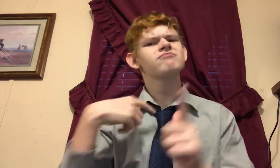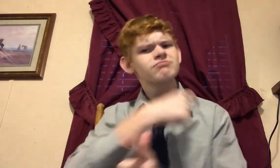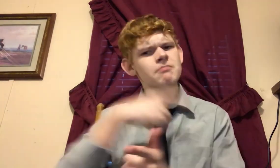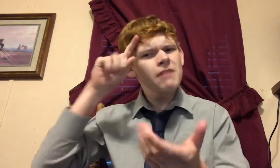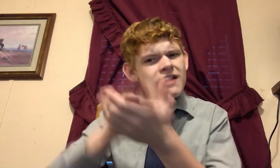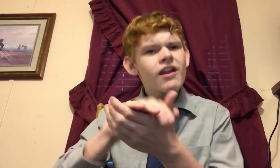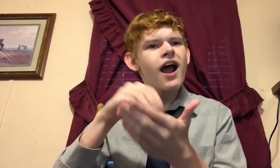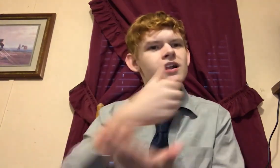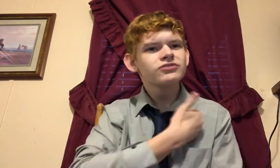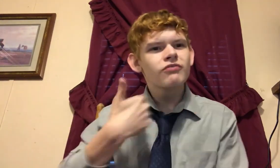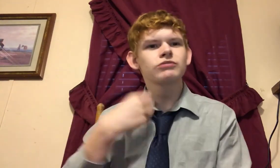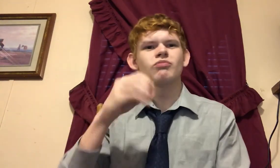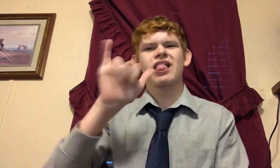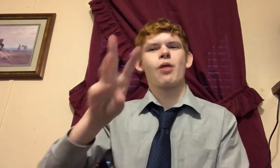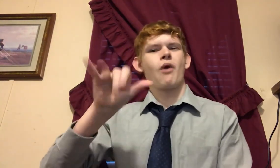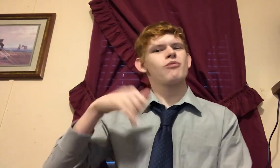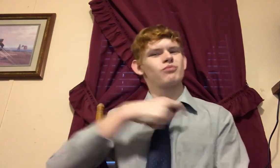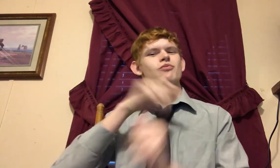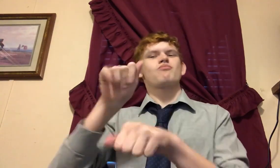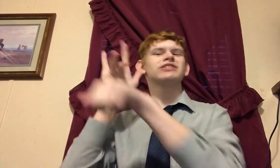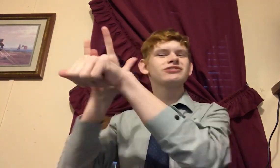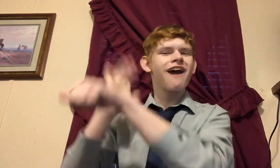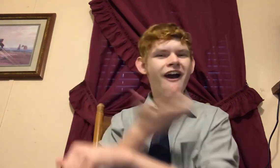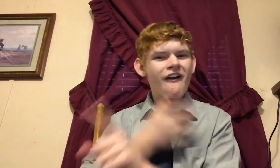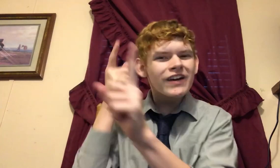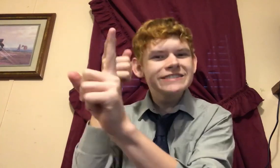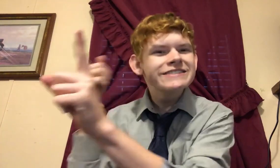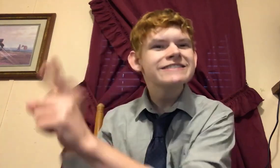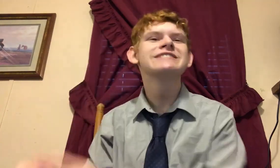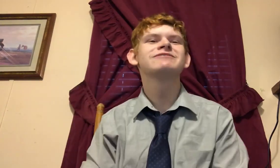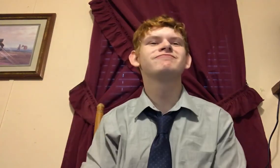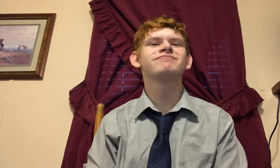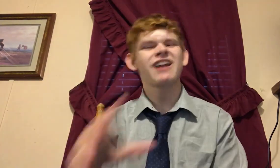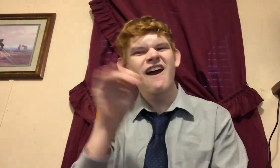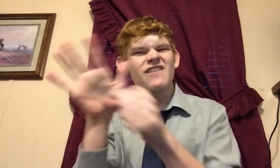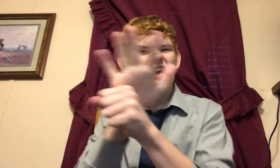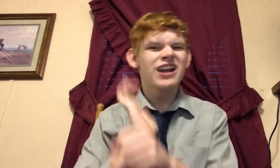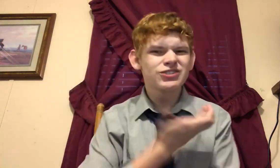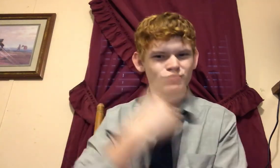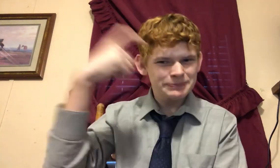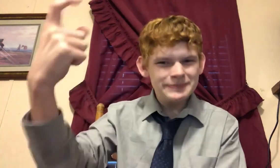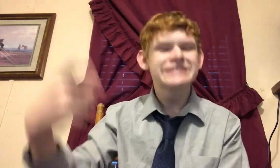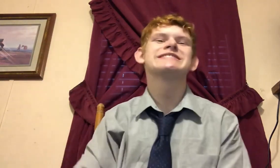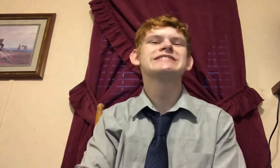Let us believe in ourselves, as that way we can reach our goals and fulfill our dreams.